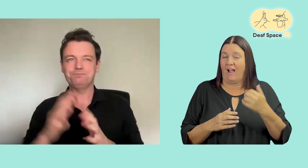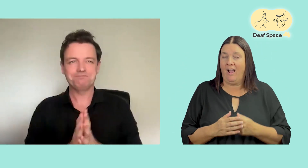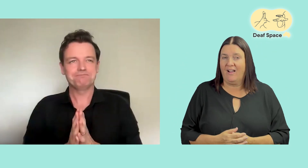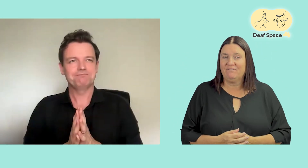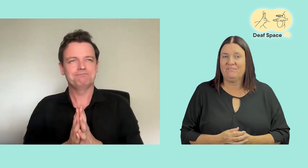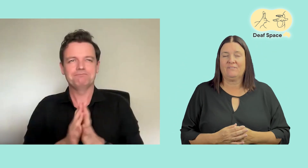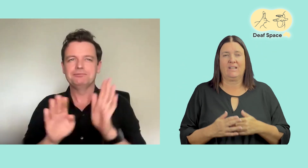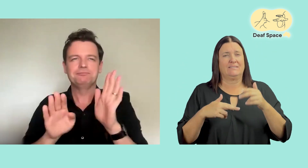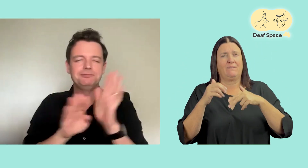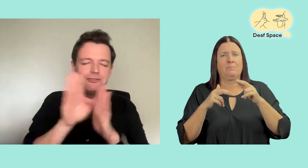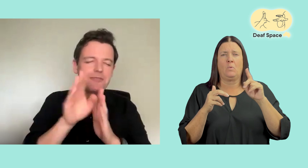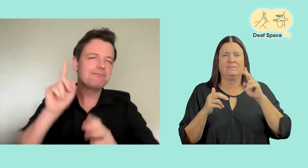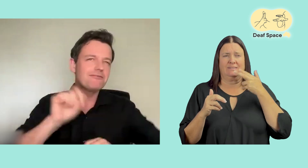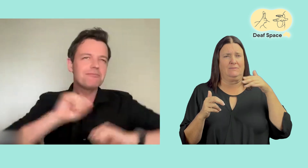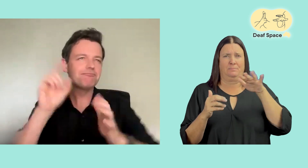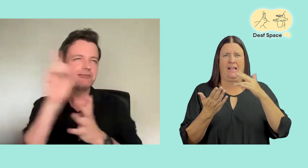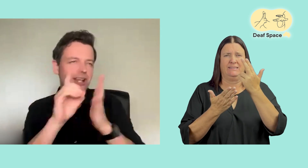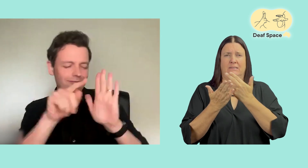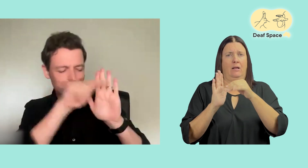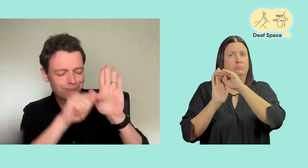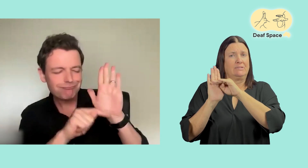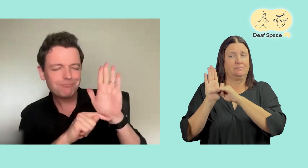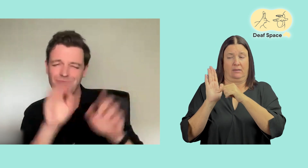with the development of Deaf Space design principles.